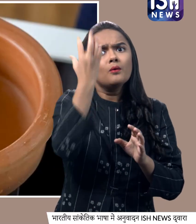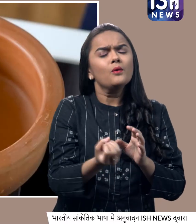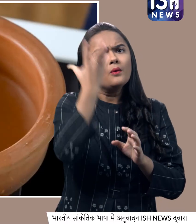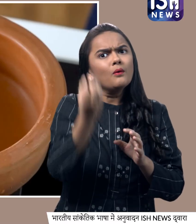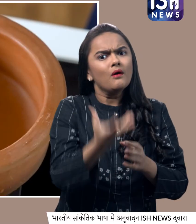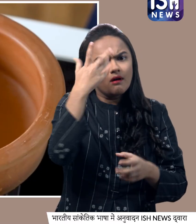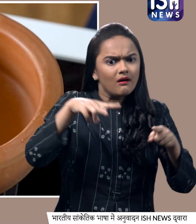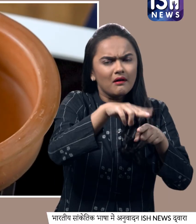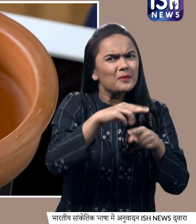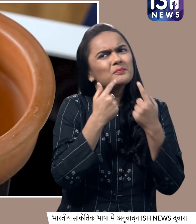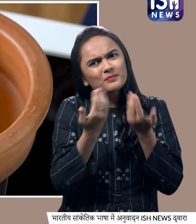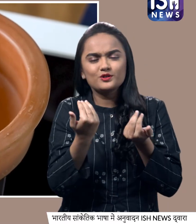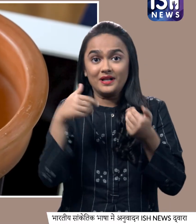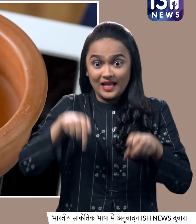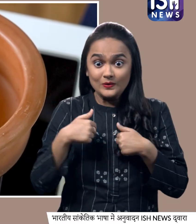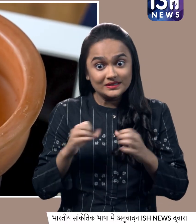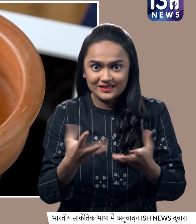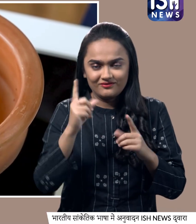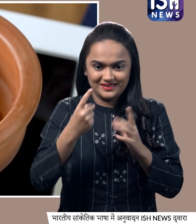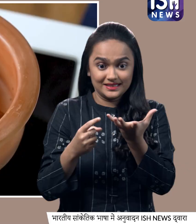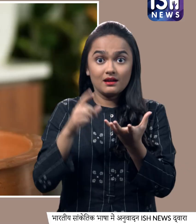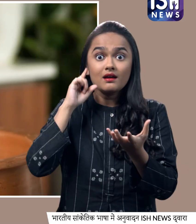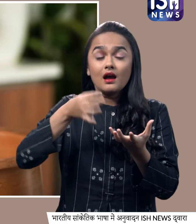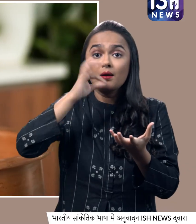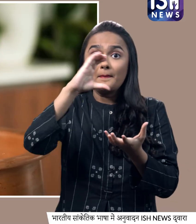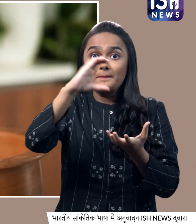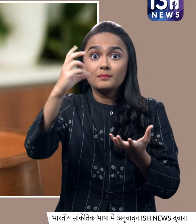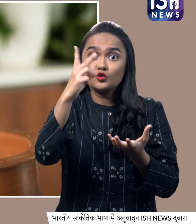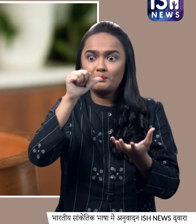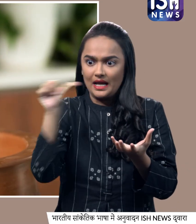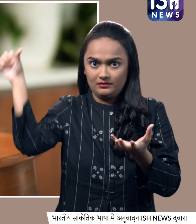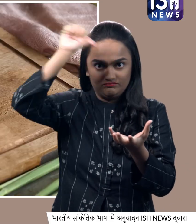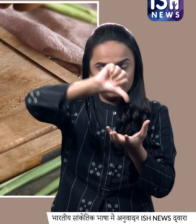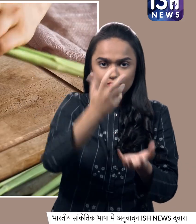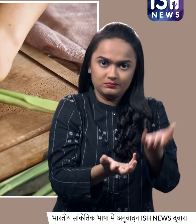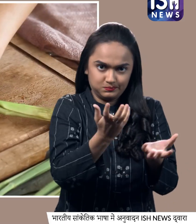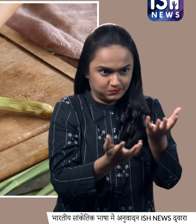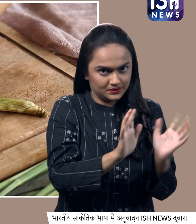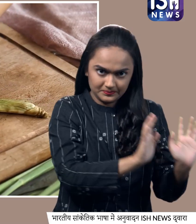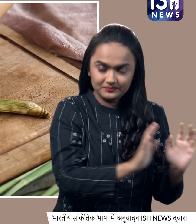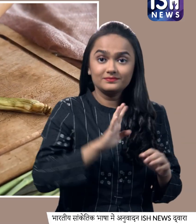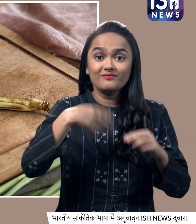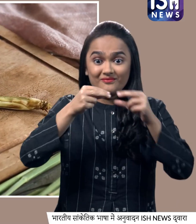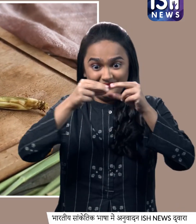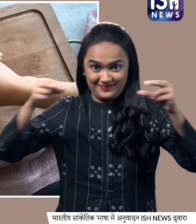So come, first we'll add 2 cups water to a pot and boil it then we'll take our lemongrass